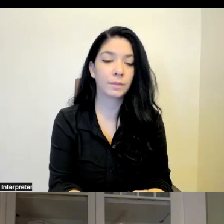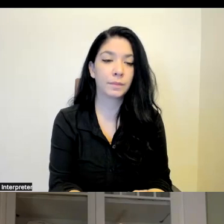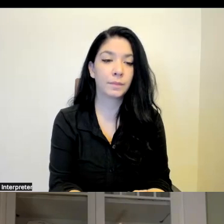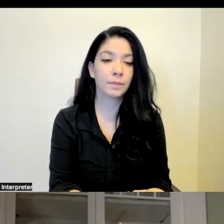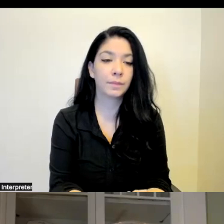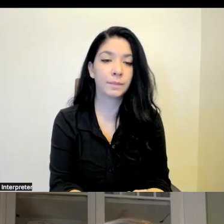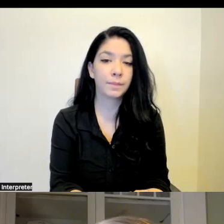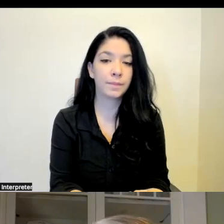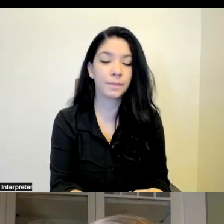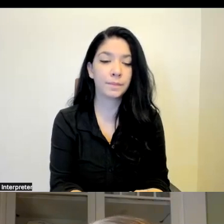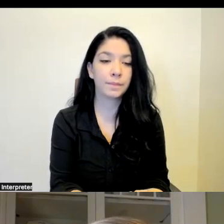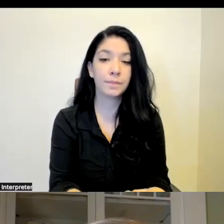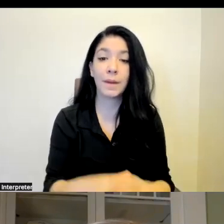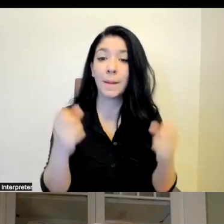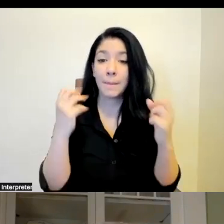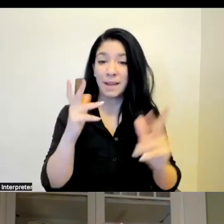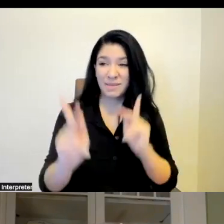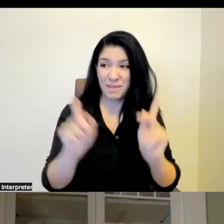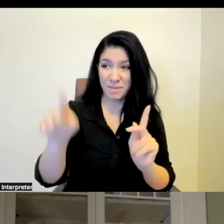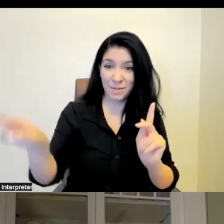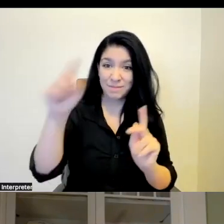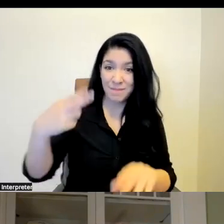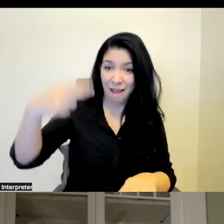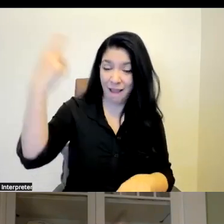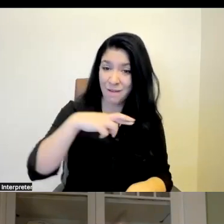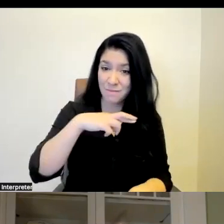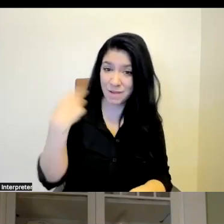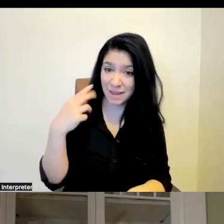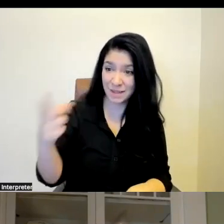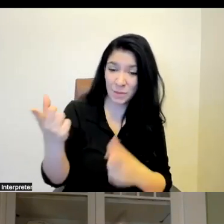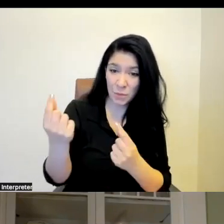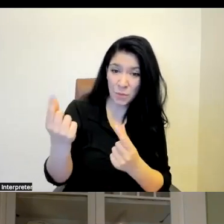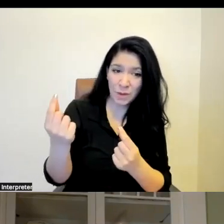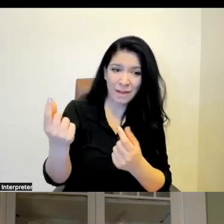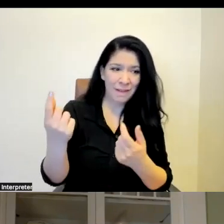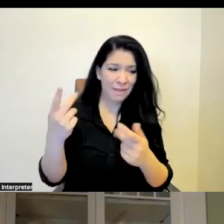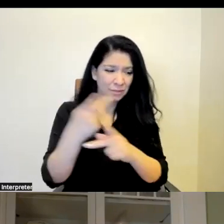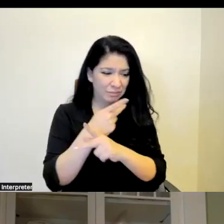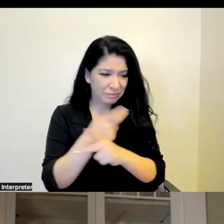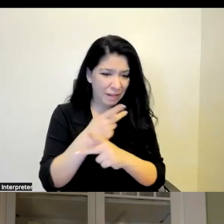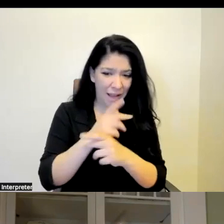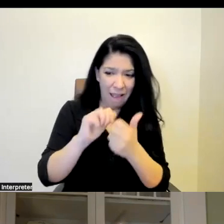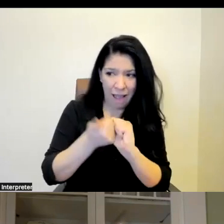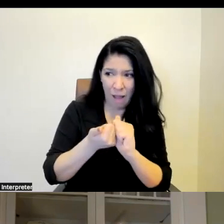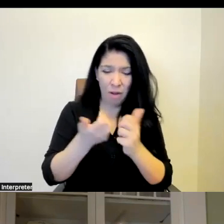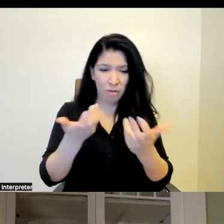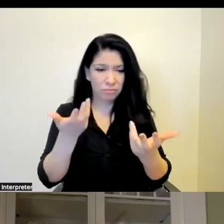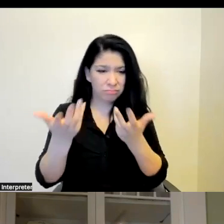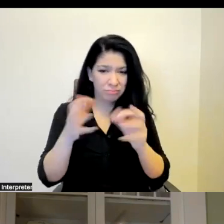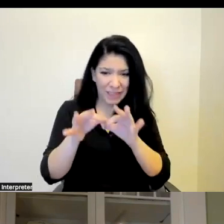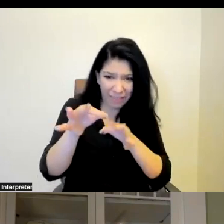who are high risk are dealing with, is trying to figure out whether to delay. What is more risky?